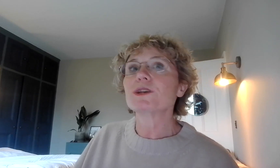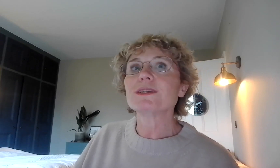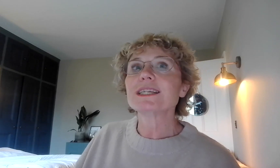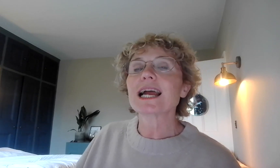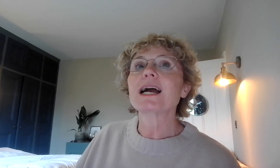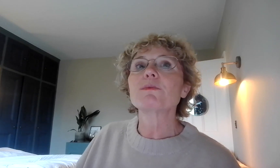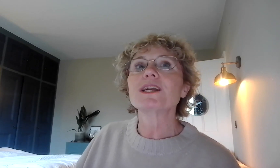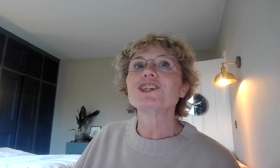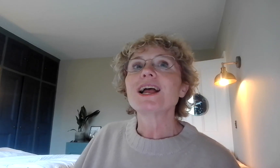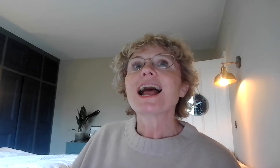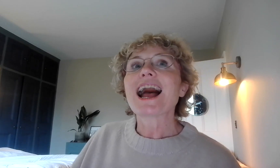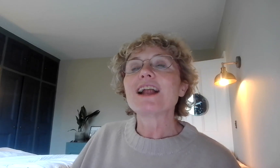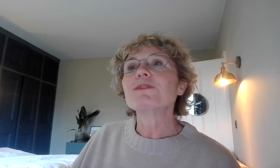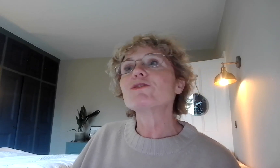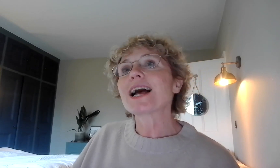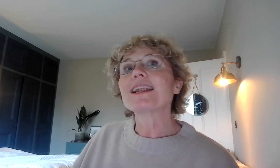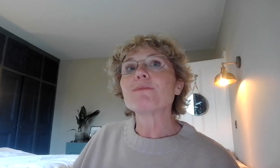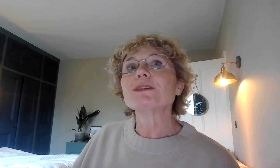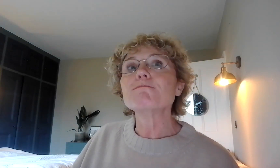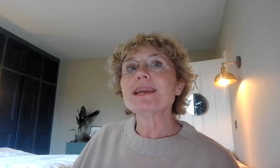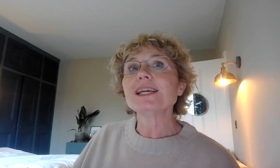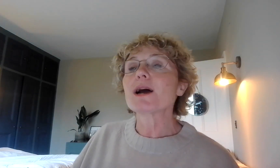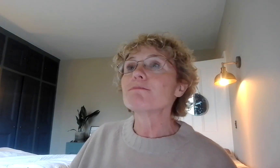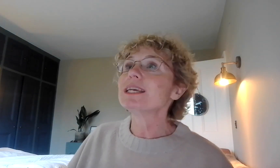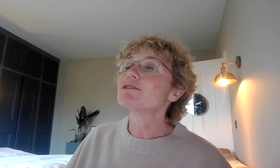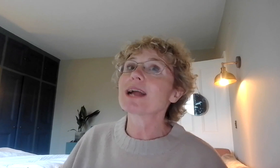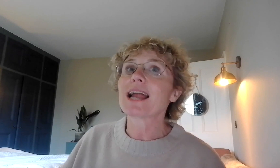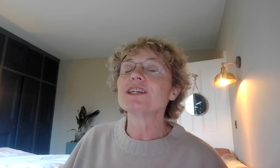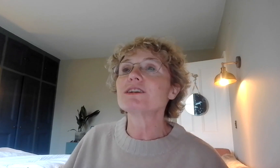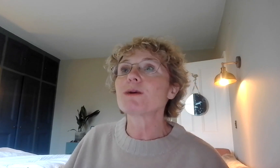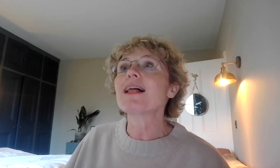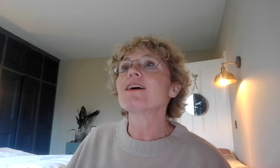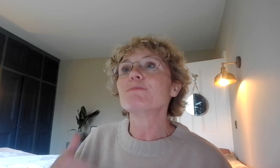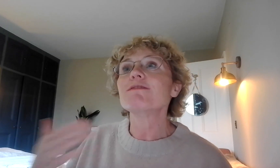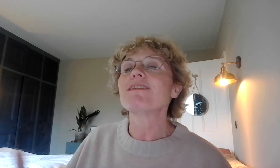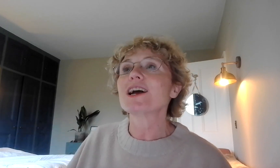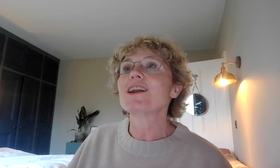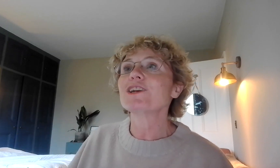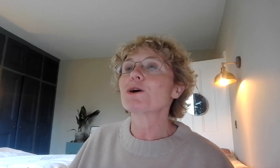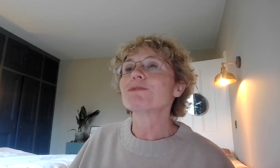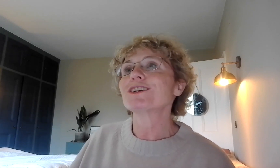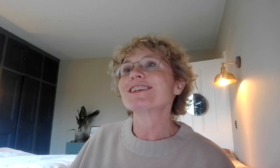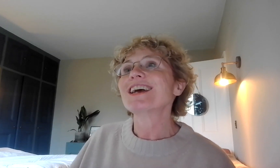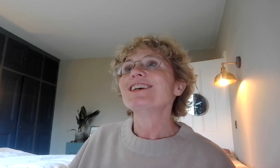We're using sign language." And we've also had some media companies from Canada as well that have been very early adopters.